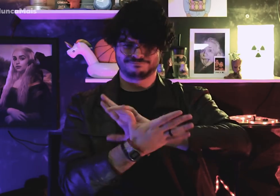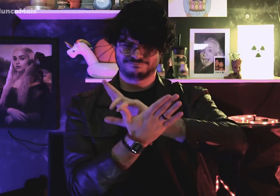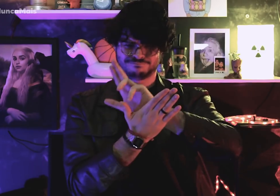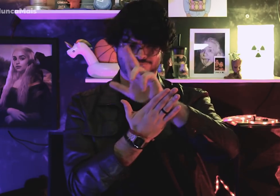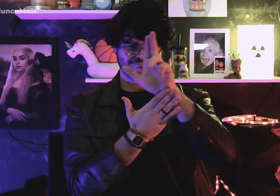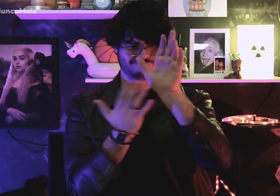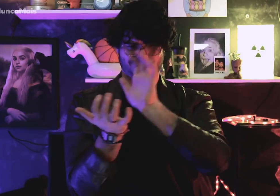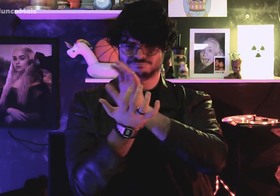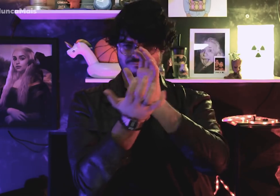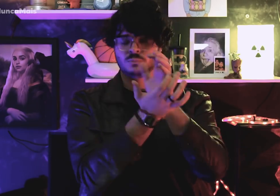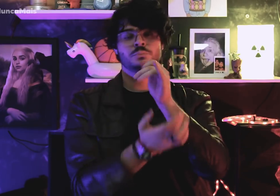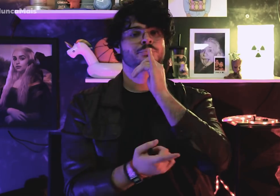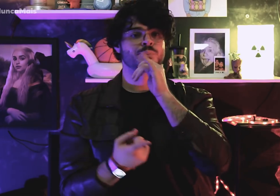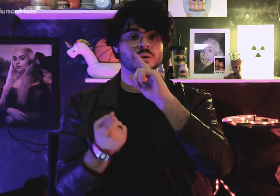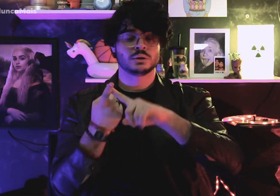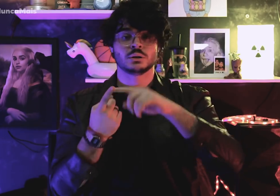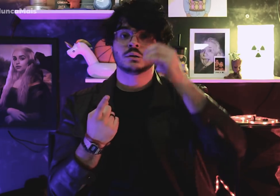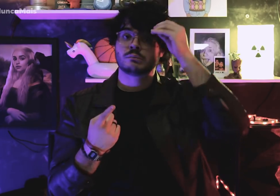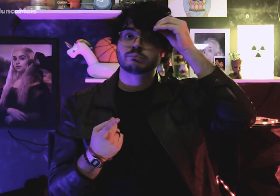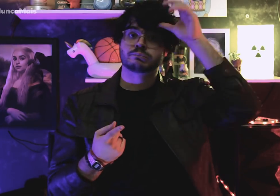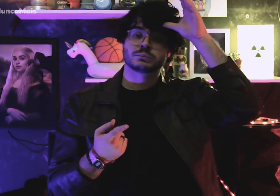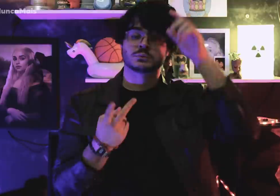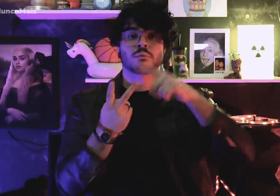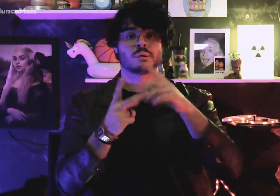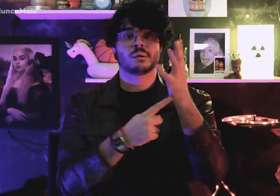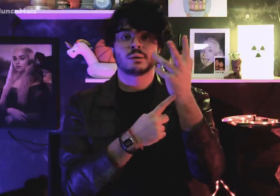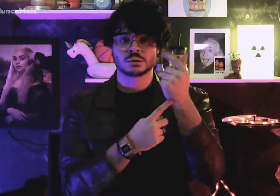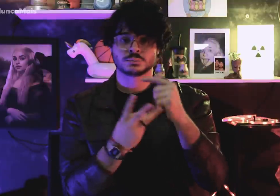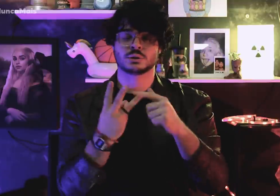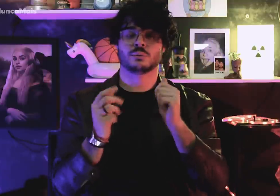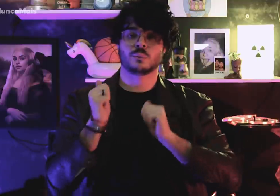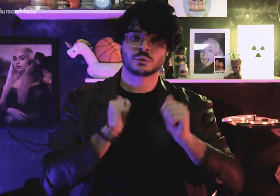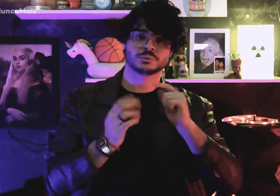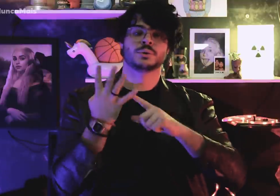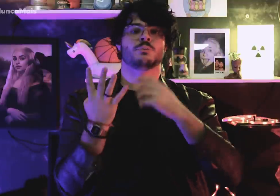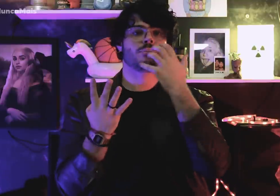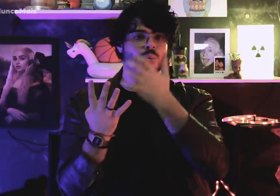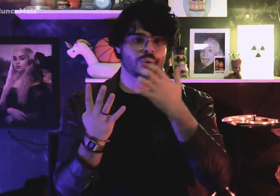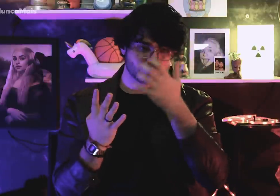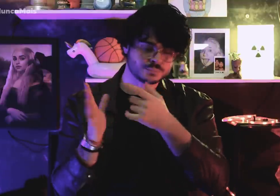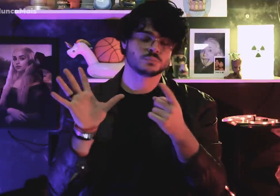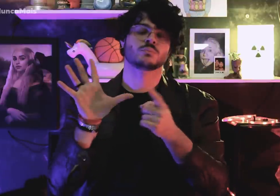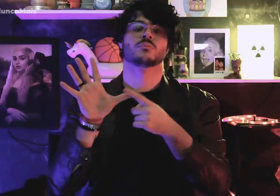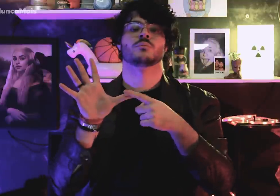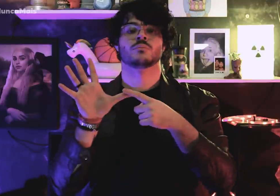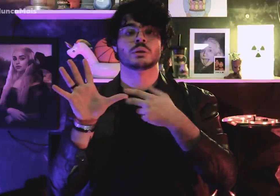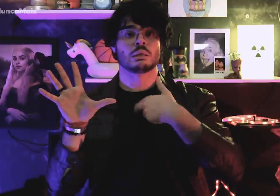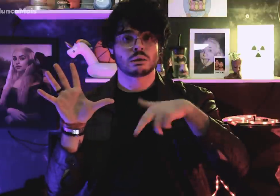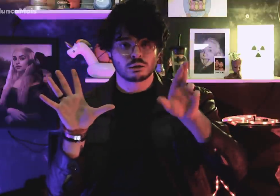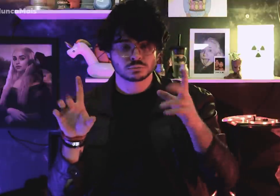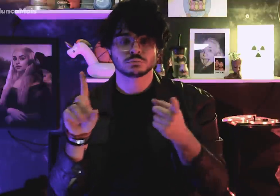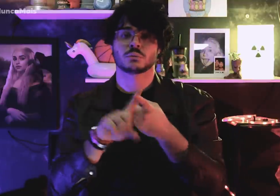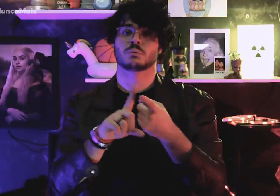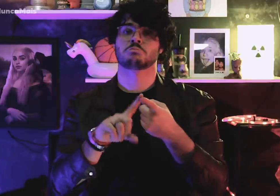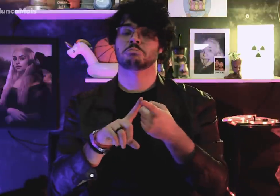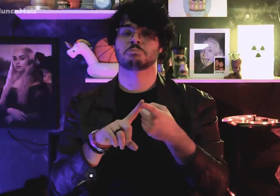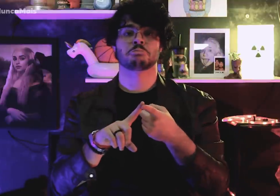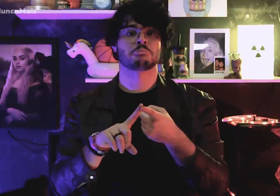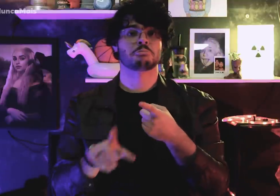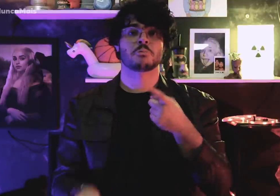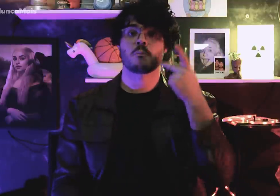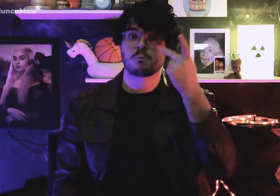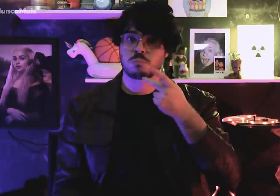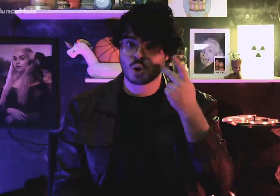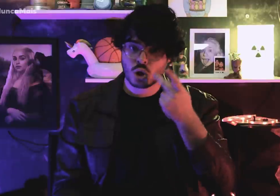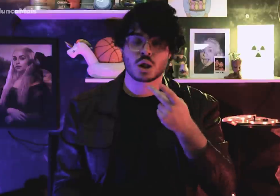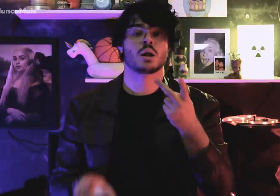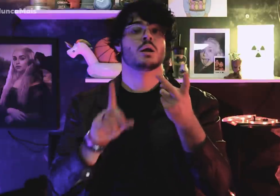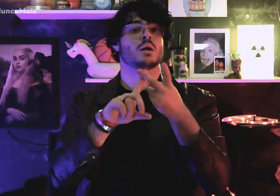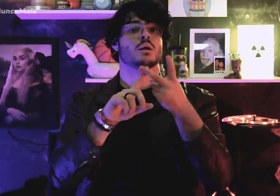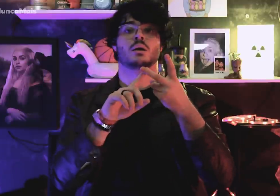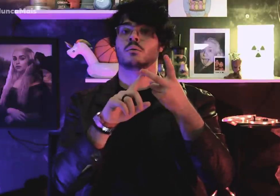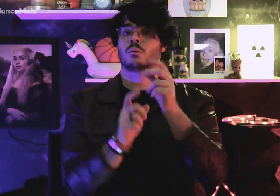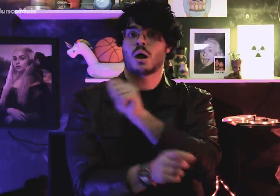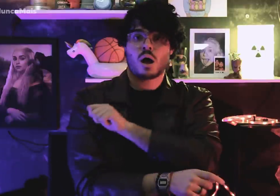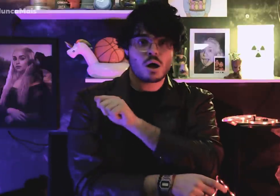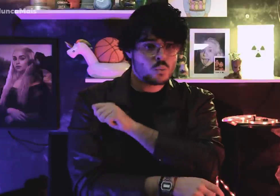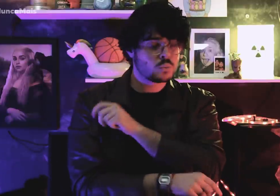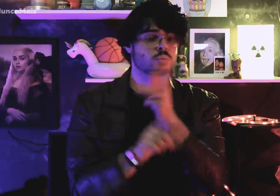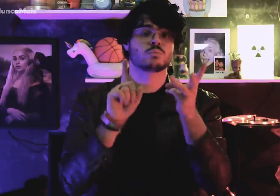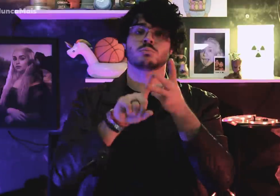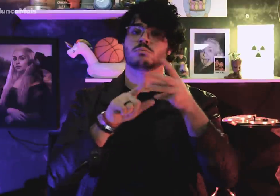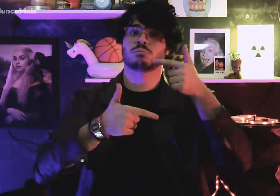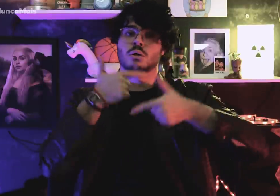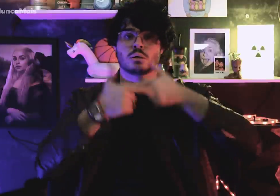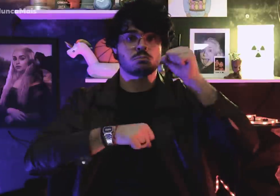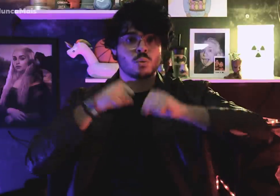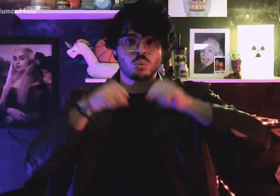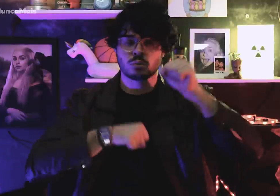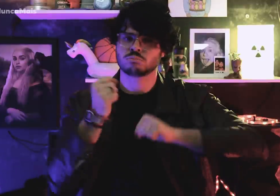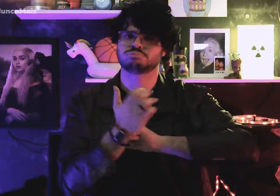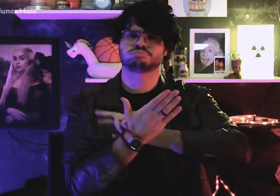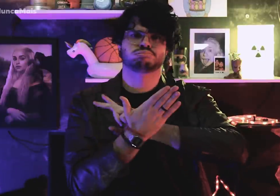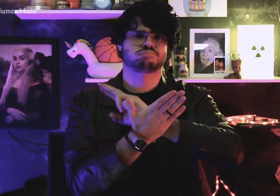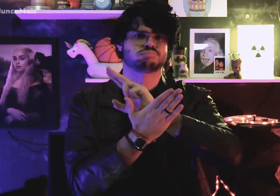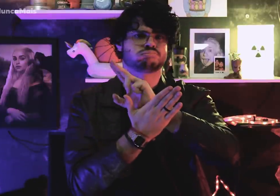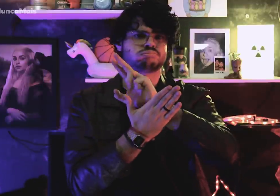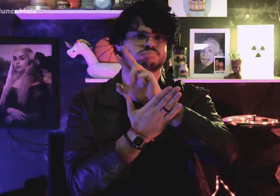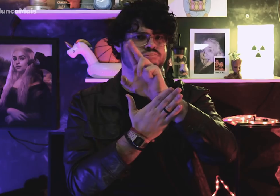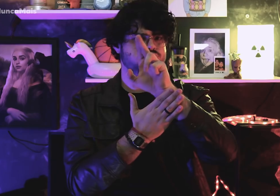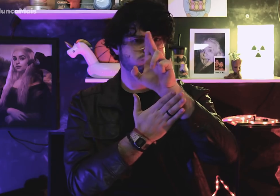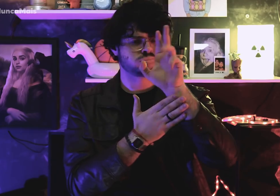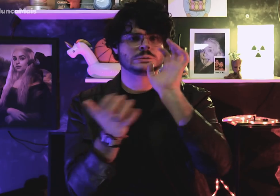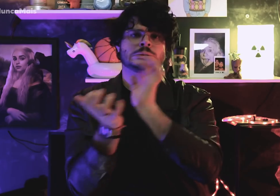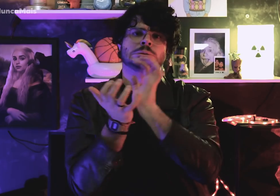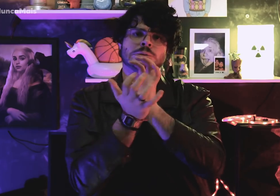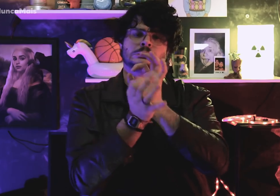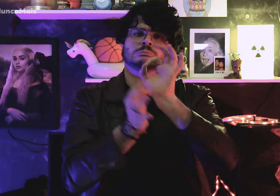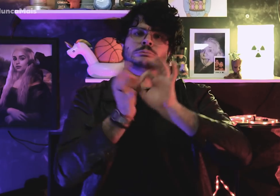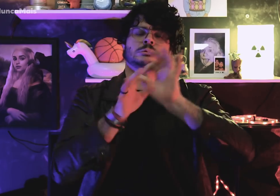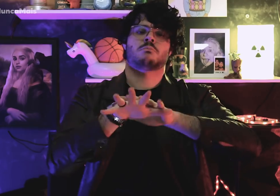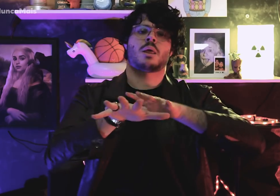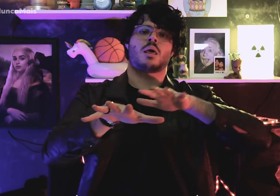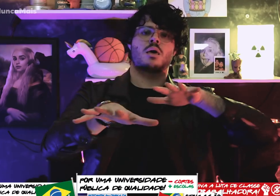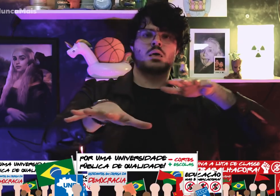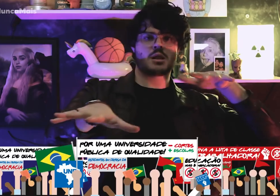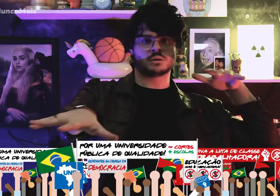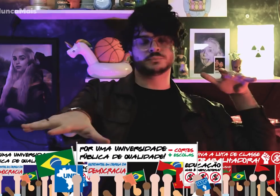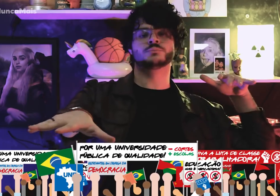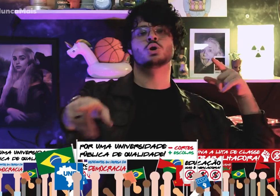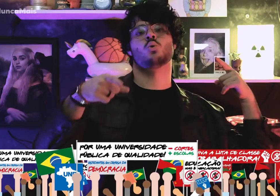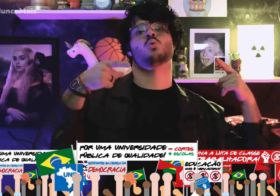by student movements, artists, religious, musicians, actors, intellectuals and politicians,